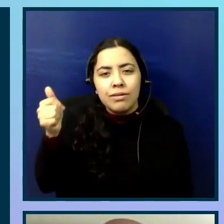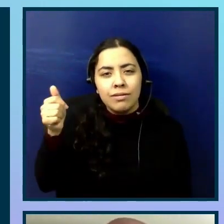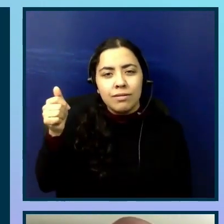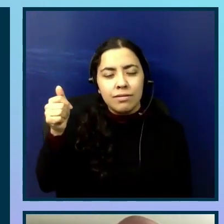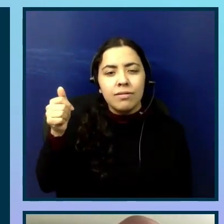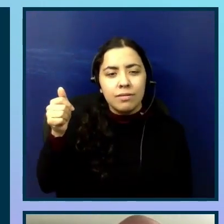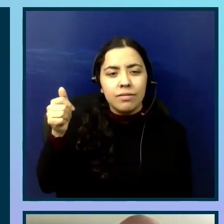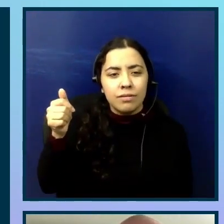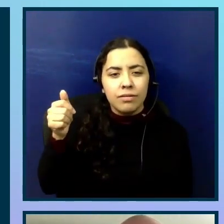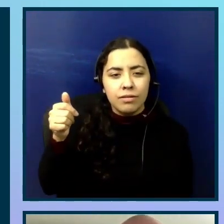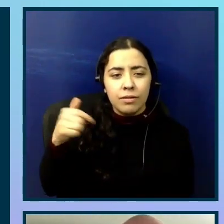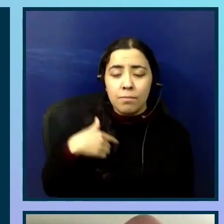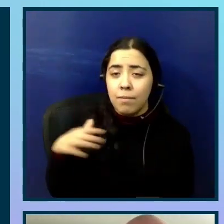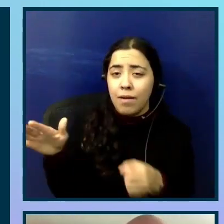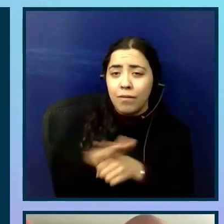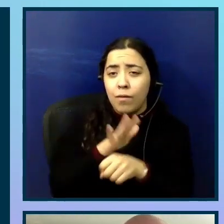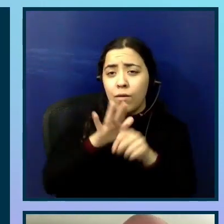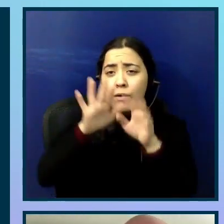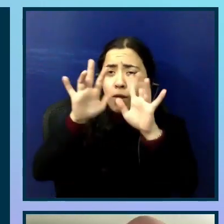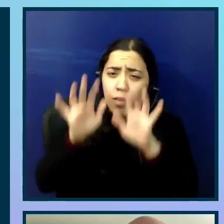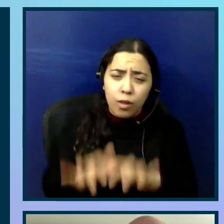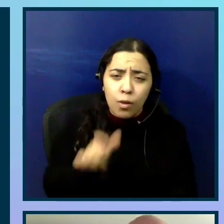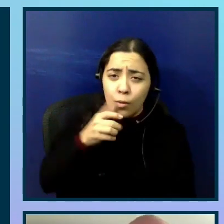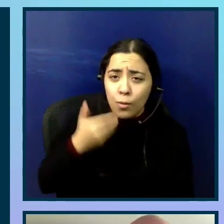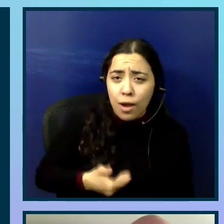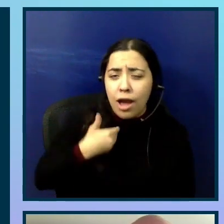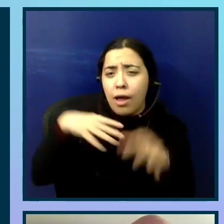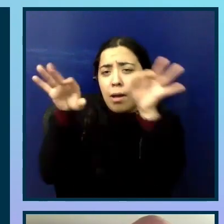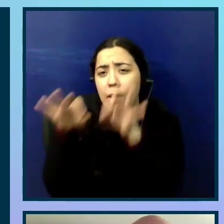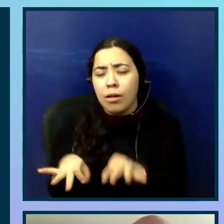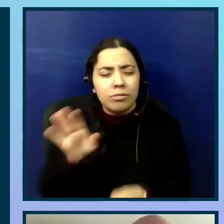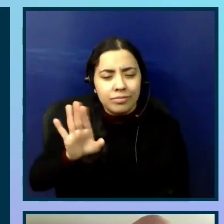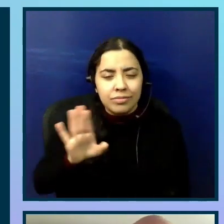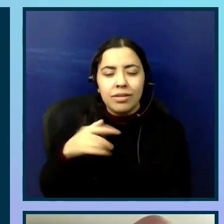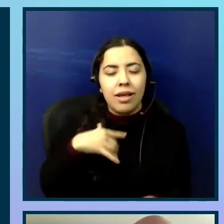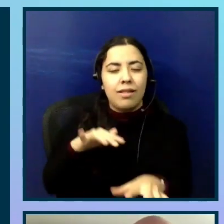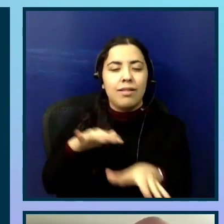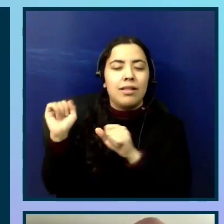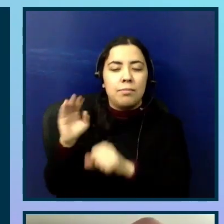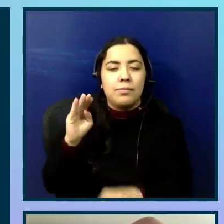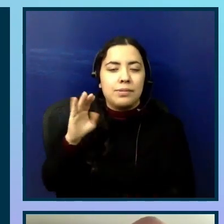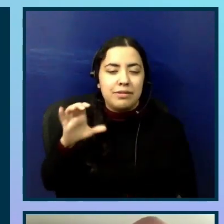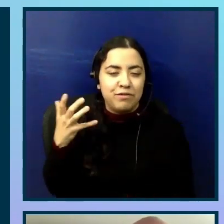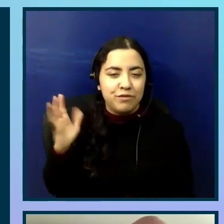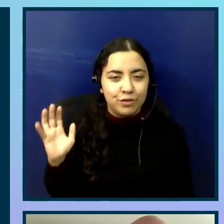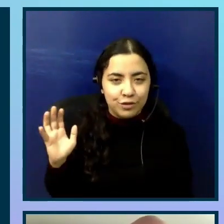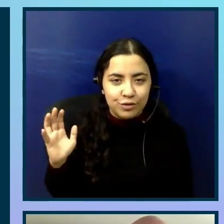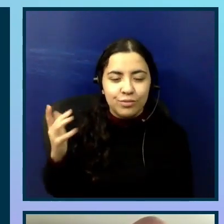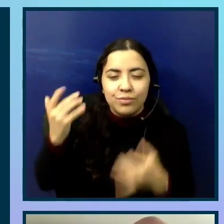I won't do my full bio, but, I've left the BBC now. I'm one of the directors at, ab11y.com